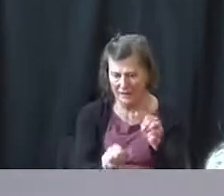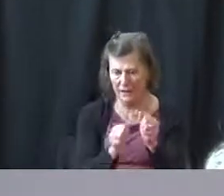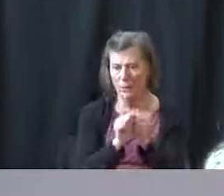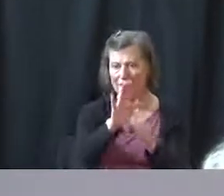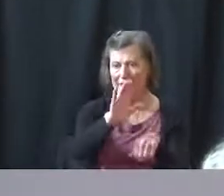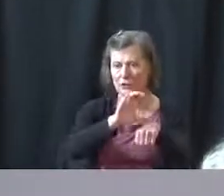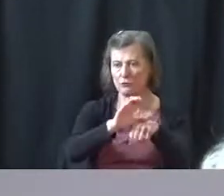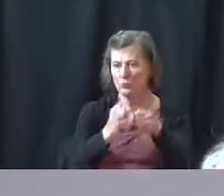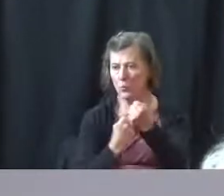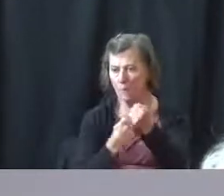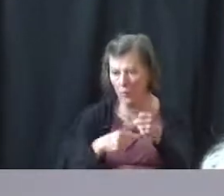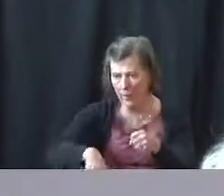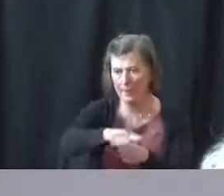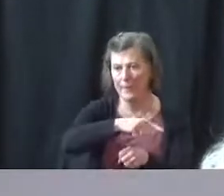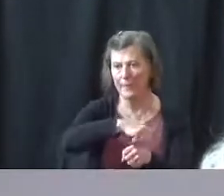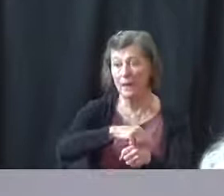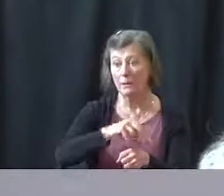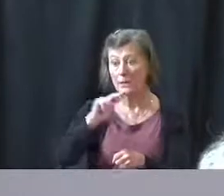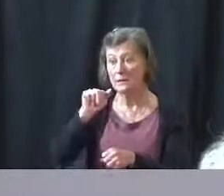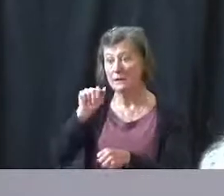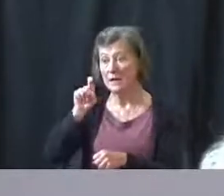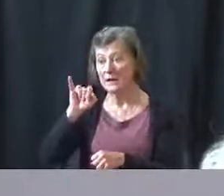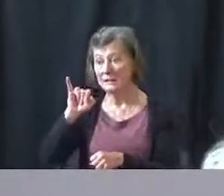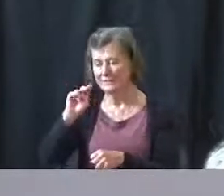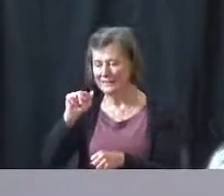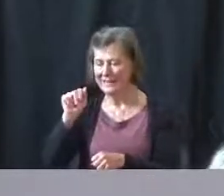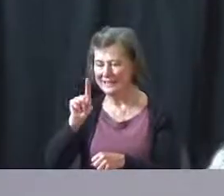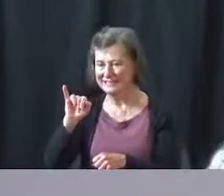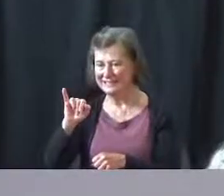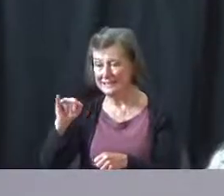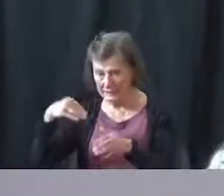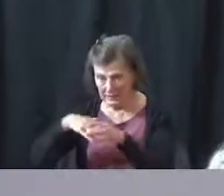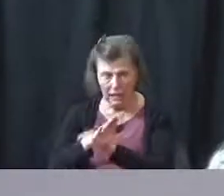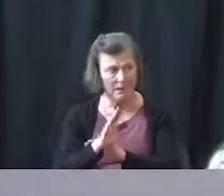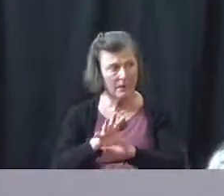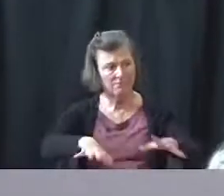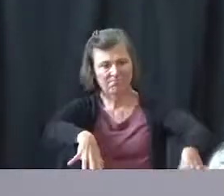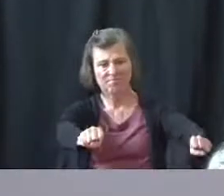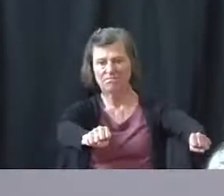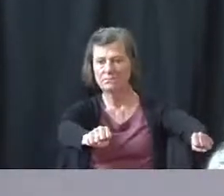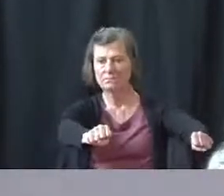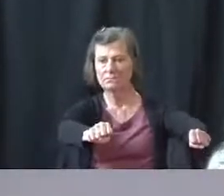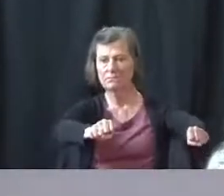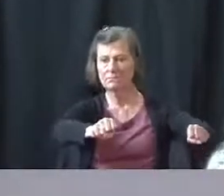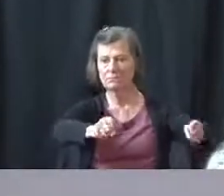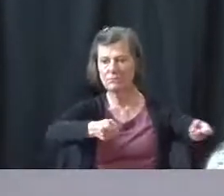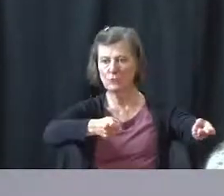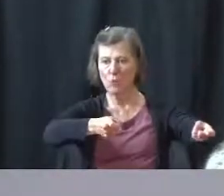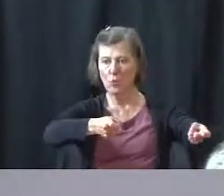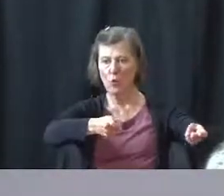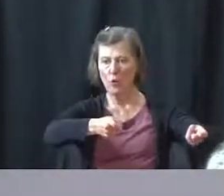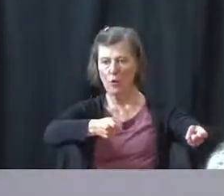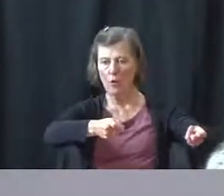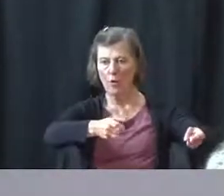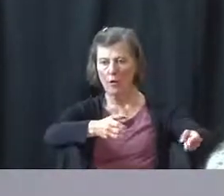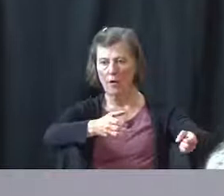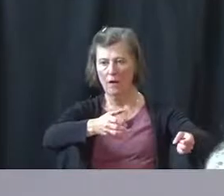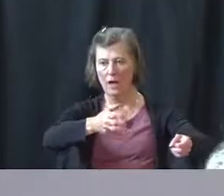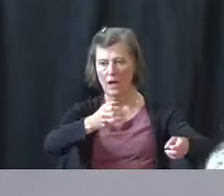And, the Nazis came in and they took control and they ruled with a cruel and an iron fist.